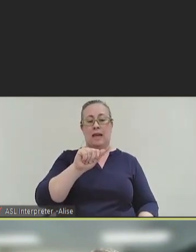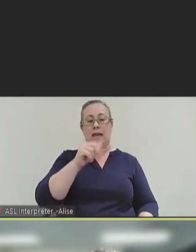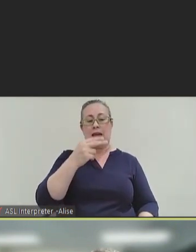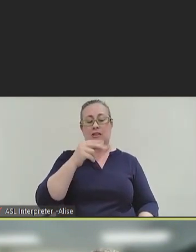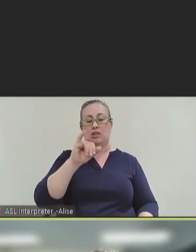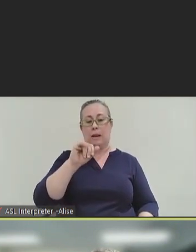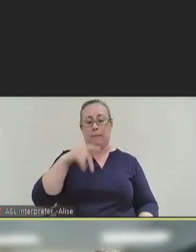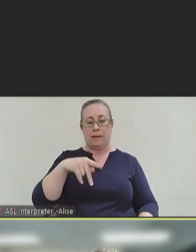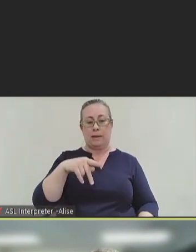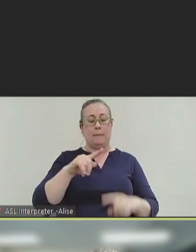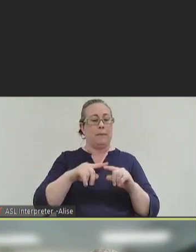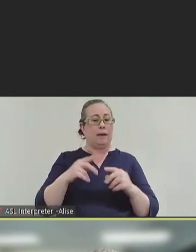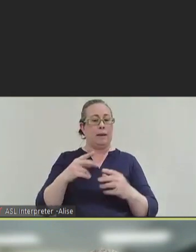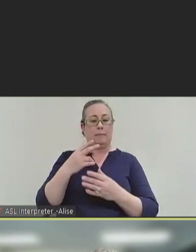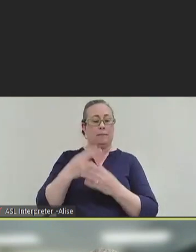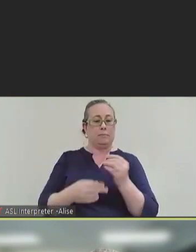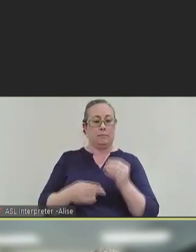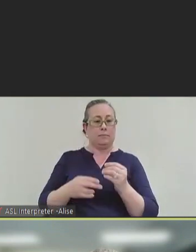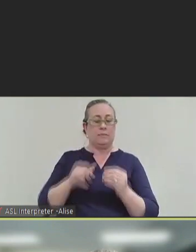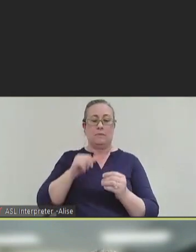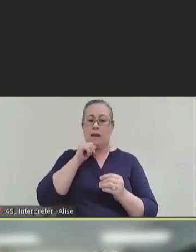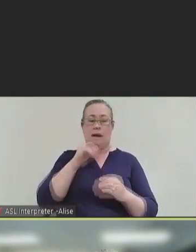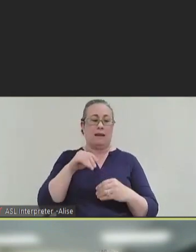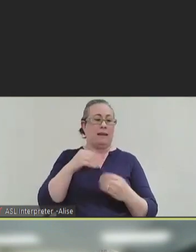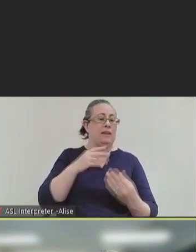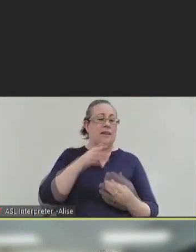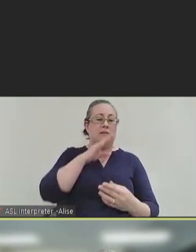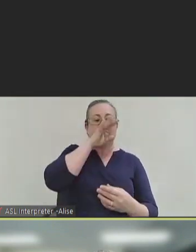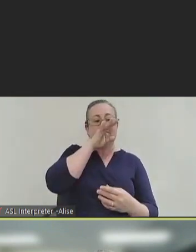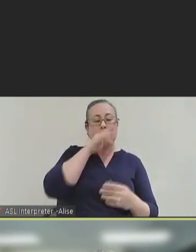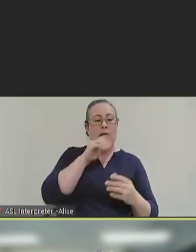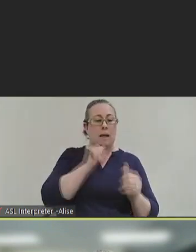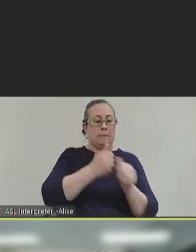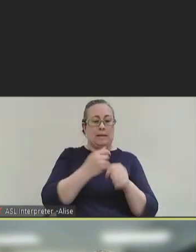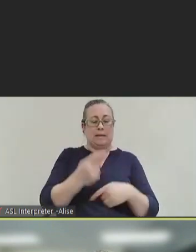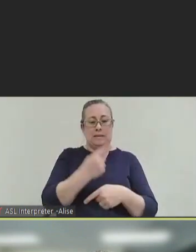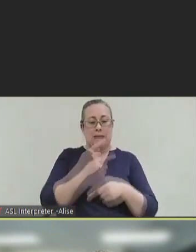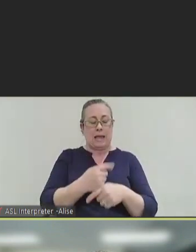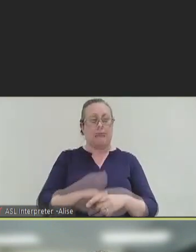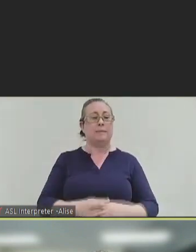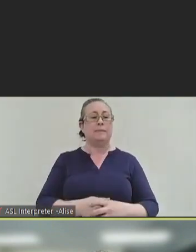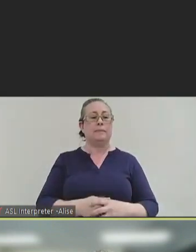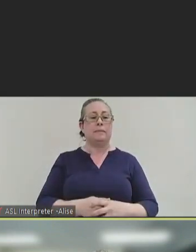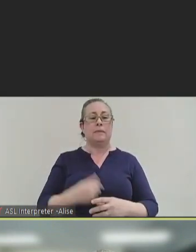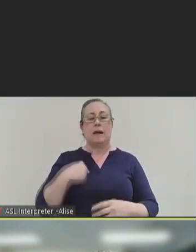but neither will be getting a verbal update today. I understand from Ann that we do not